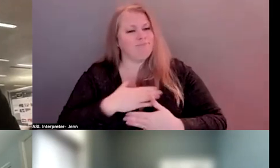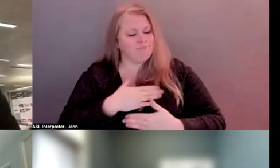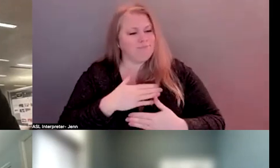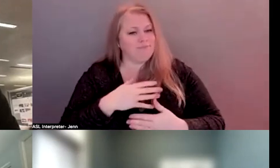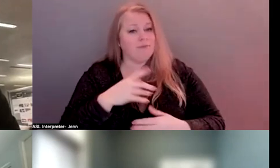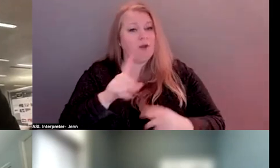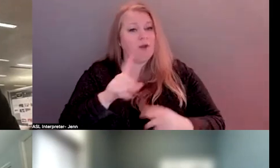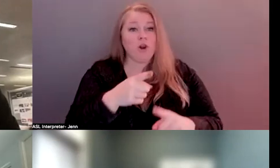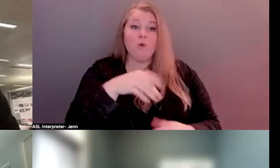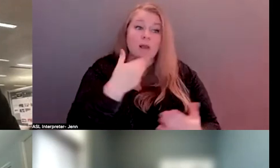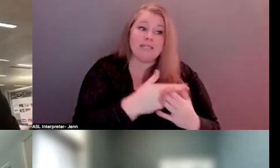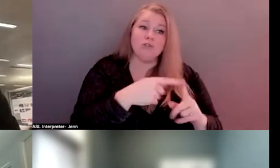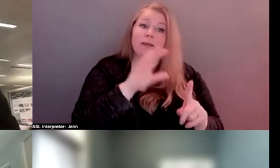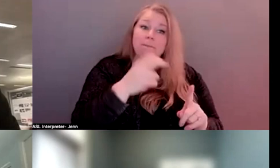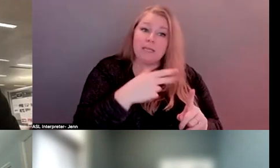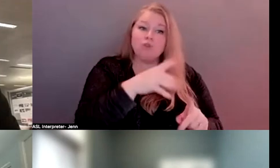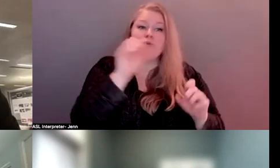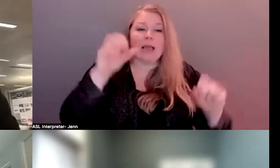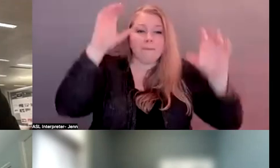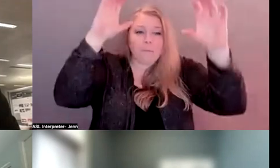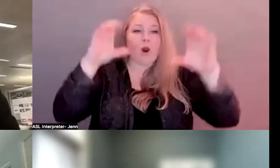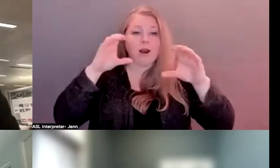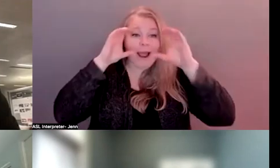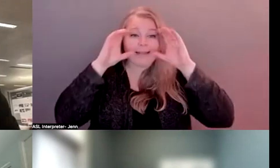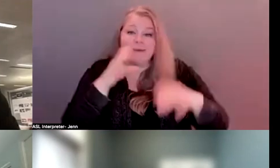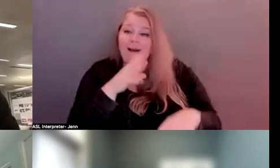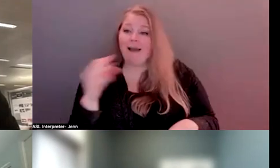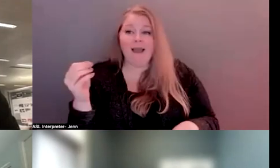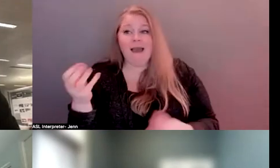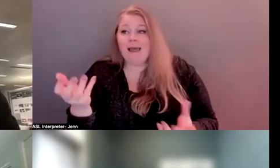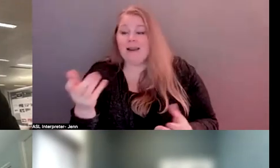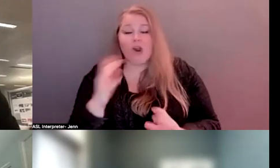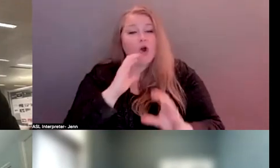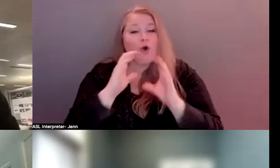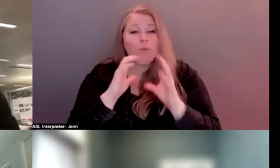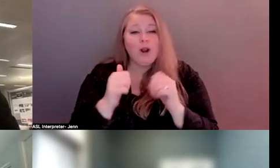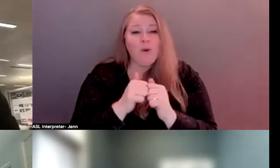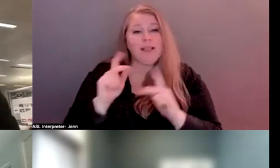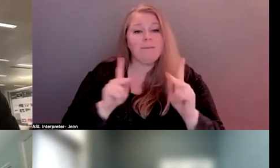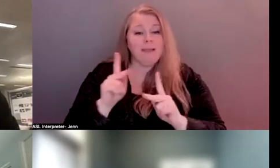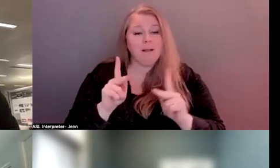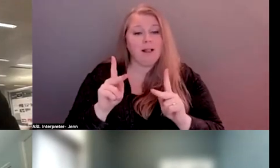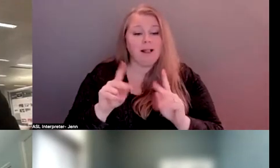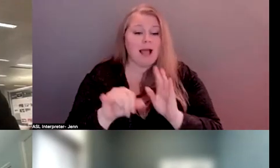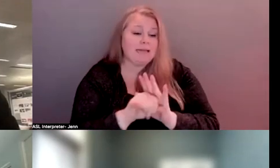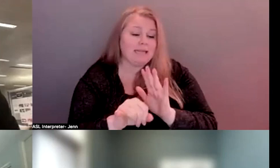could get down to the beach, put on your headset and communicate with people, identify the fish in